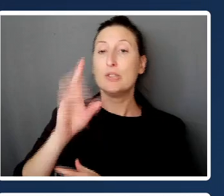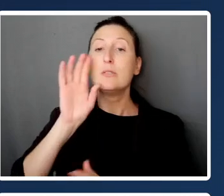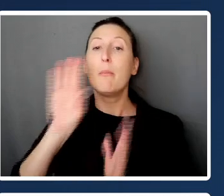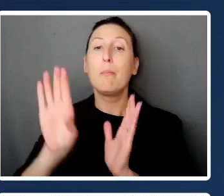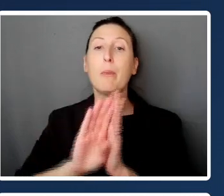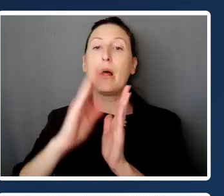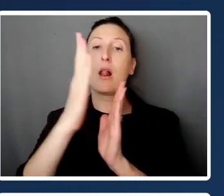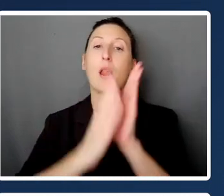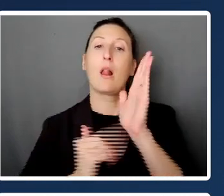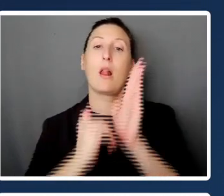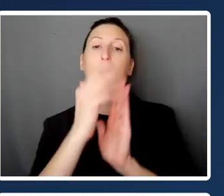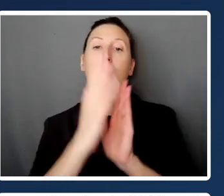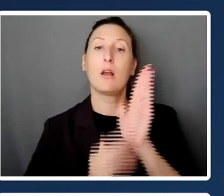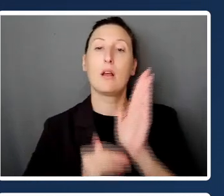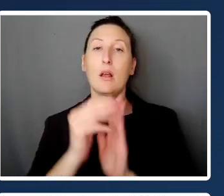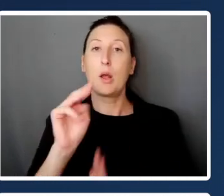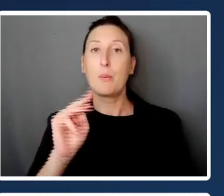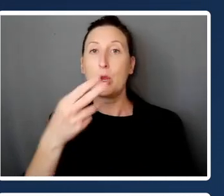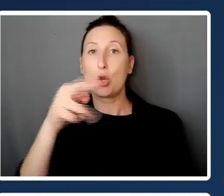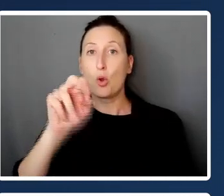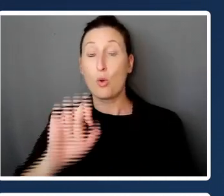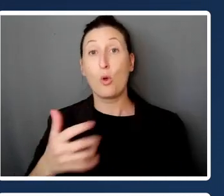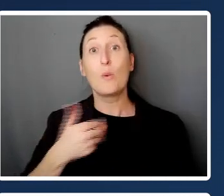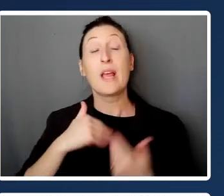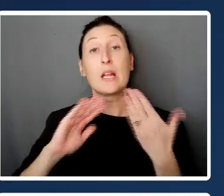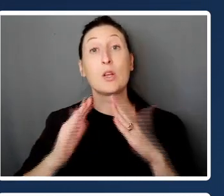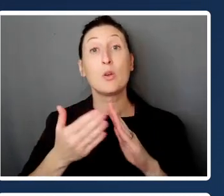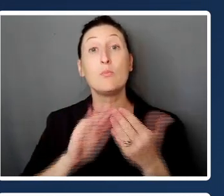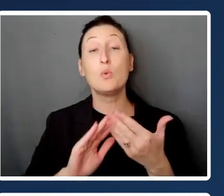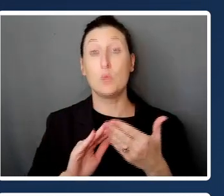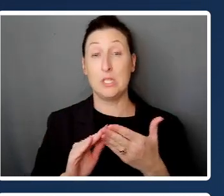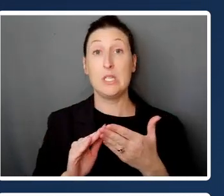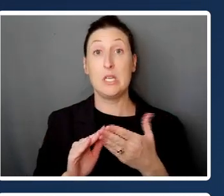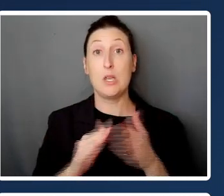organizer come in and explain in Spanish the origin of that mural. He said it's dedicated